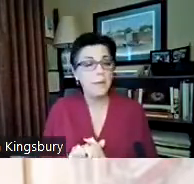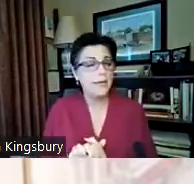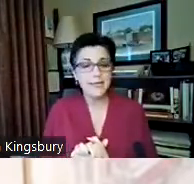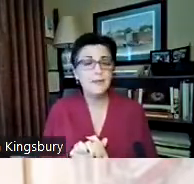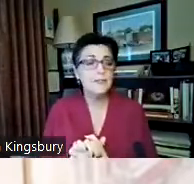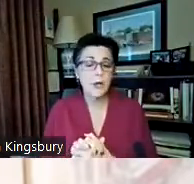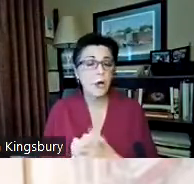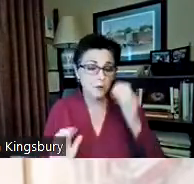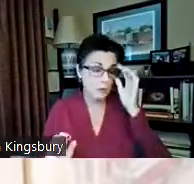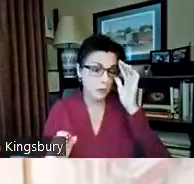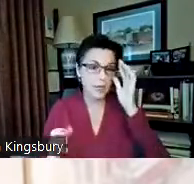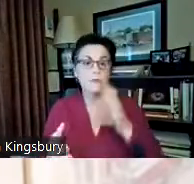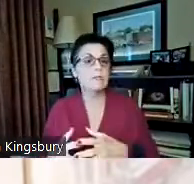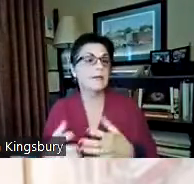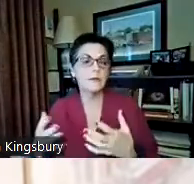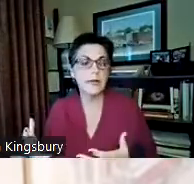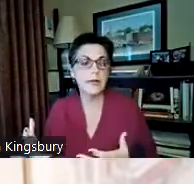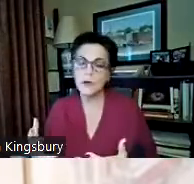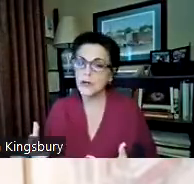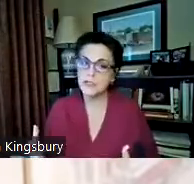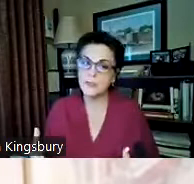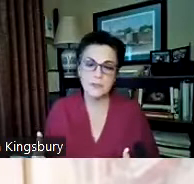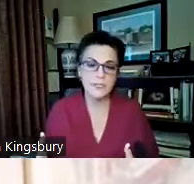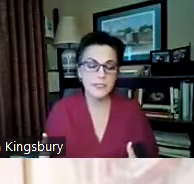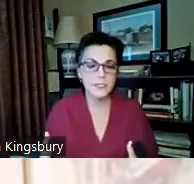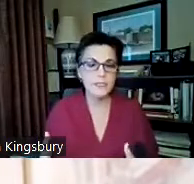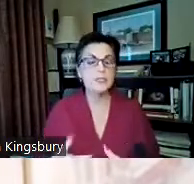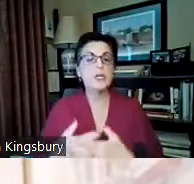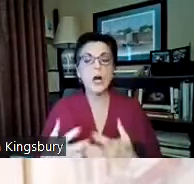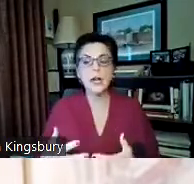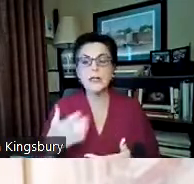But even so if you look at for example, national Guardianship Association standards, guardians